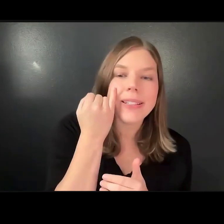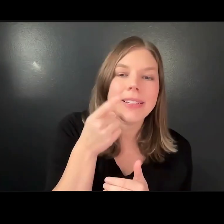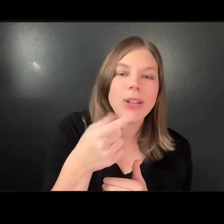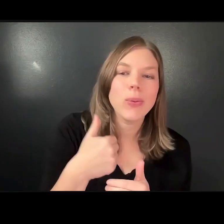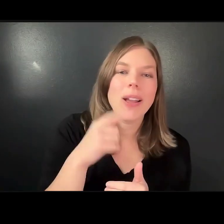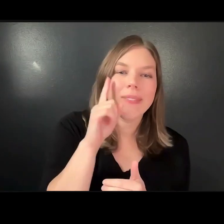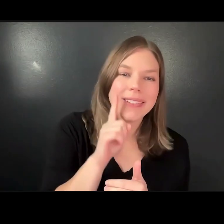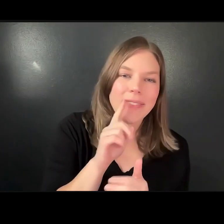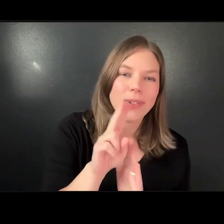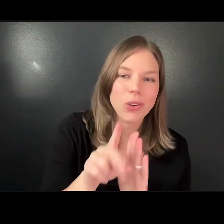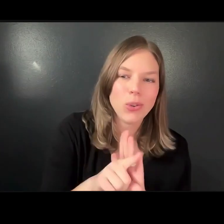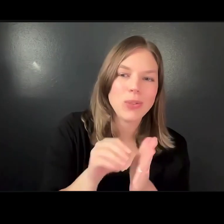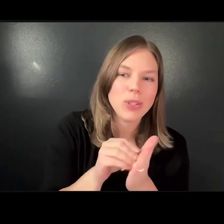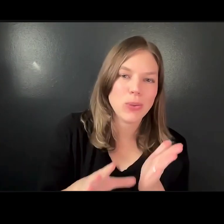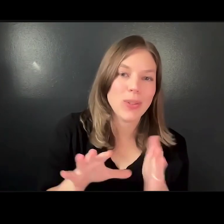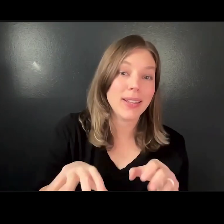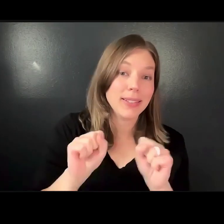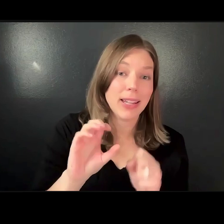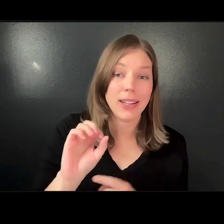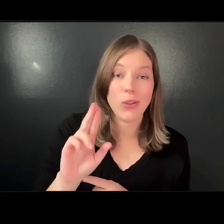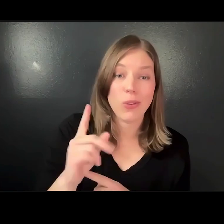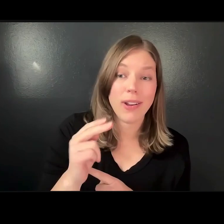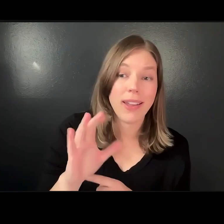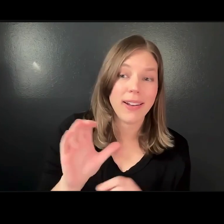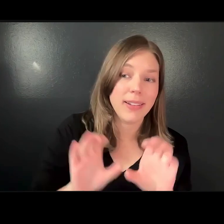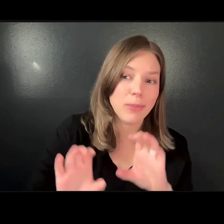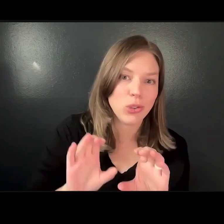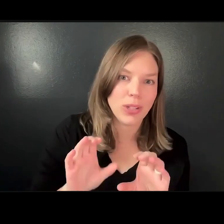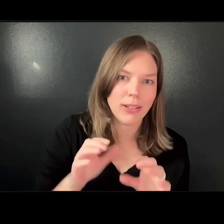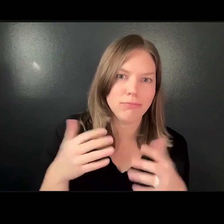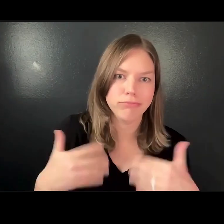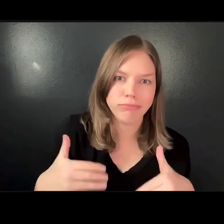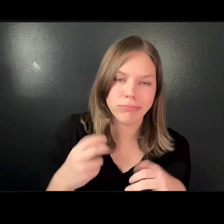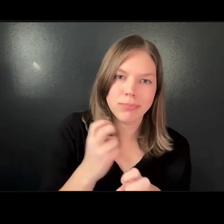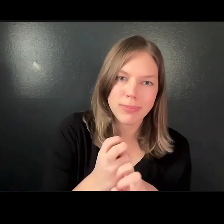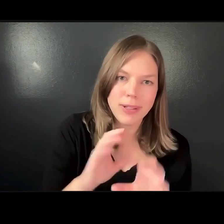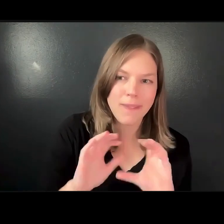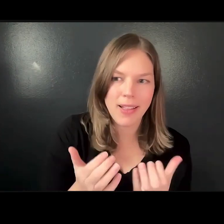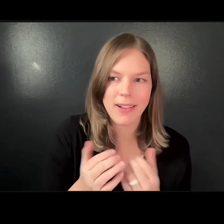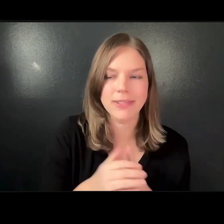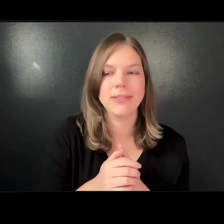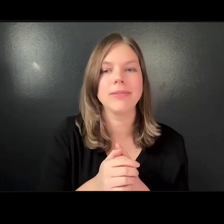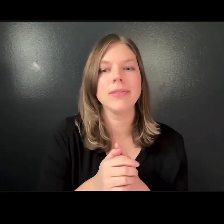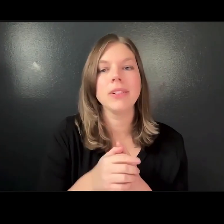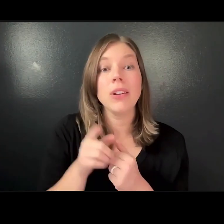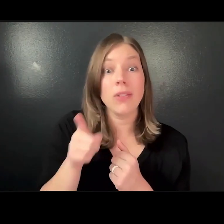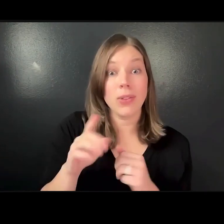Suppose you have a deaf undergraduate student that is taking organic chemistry, a notoriously difficult class on campus.